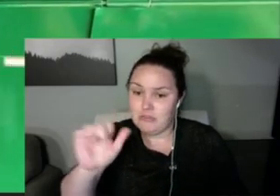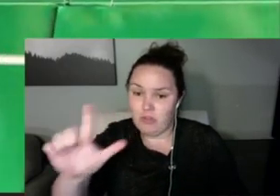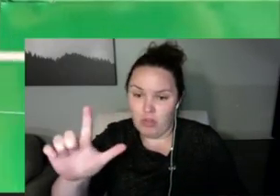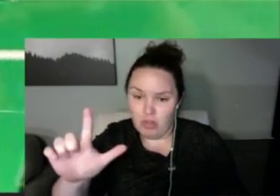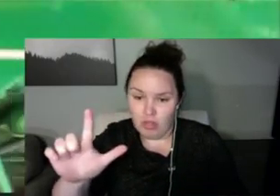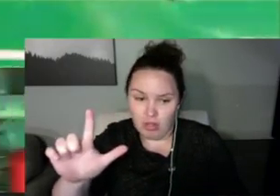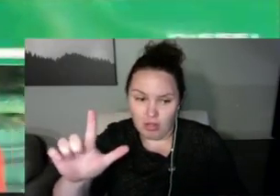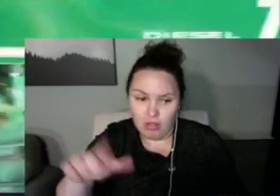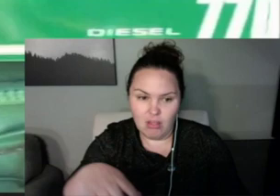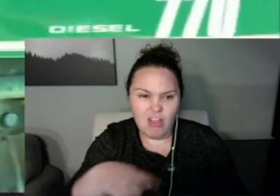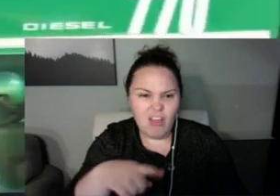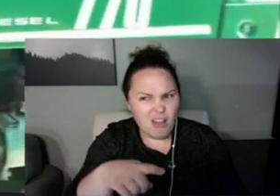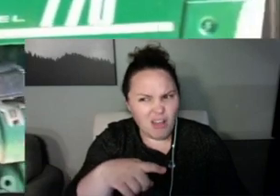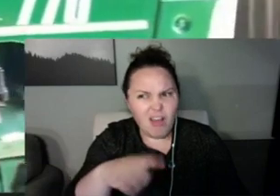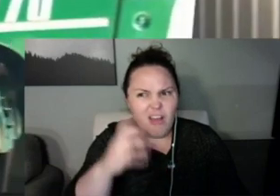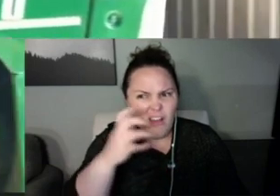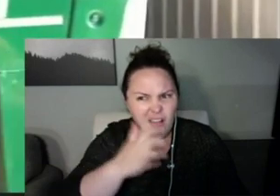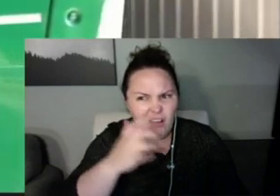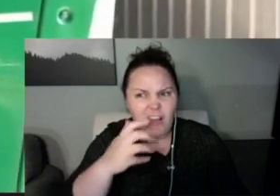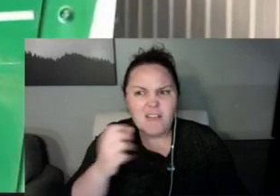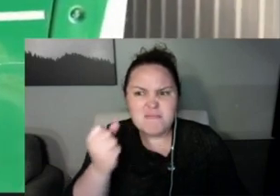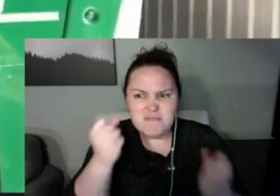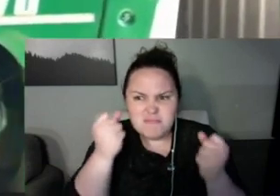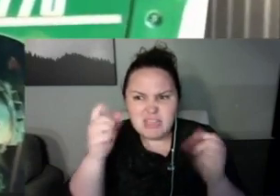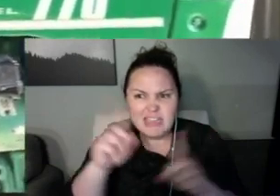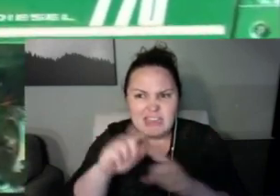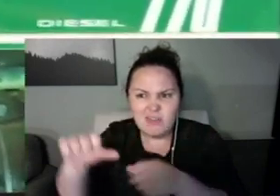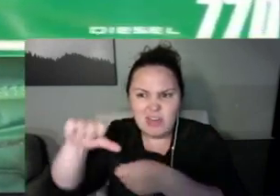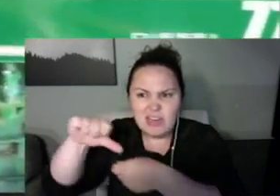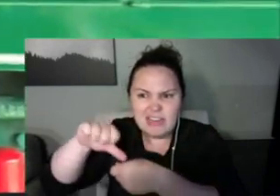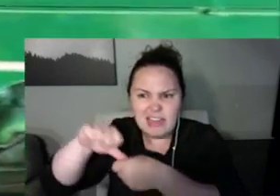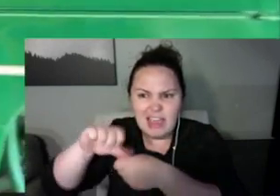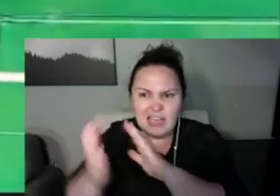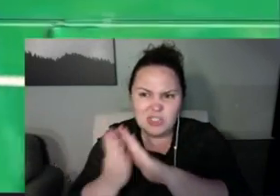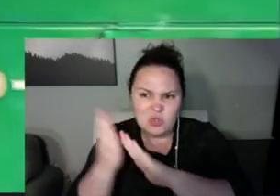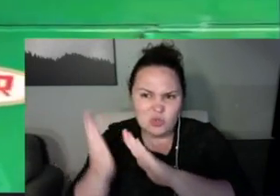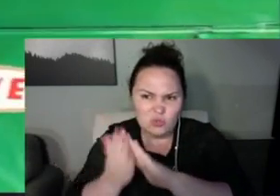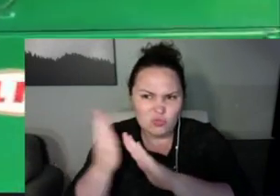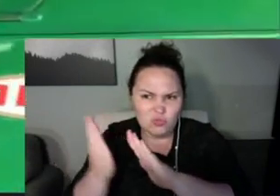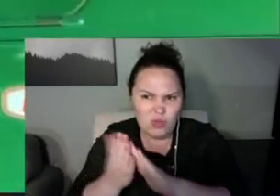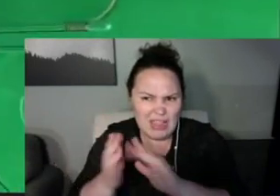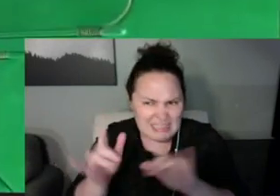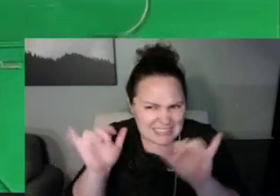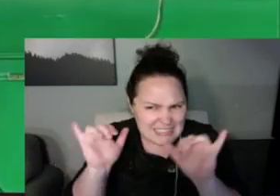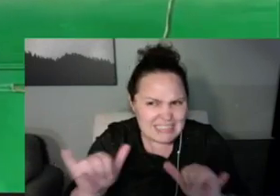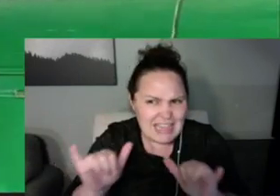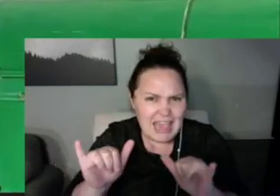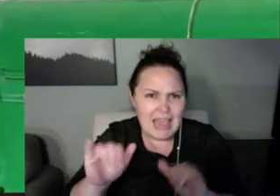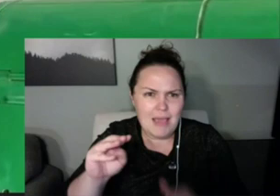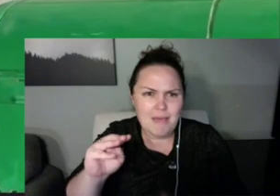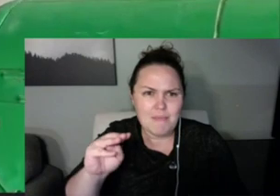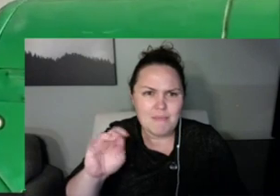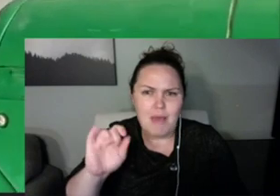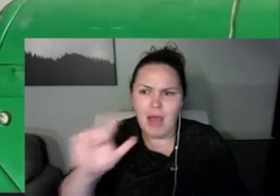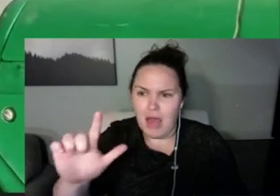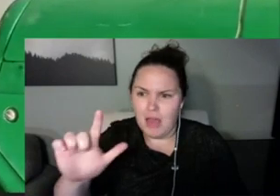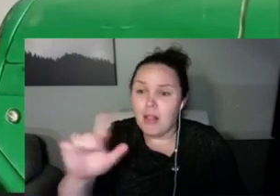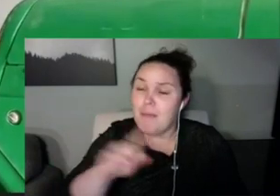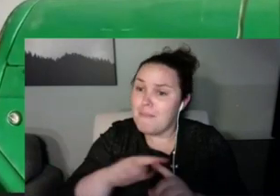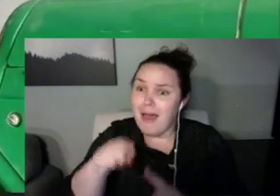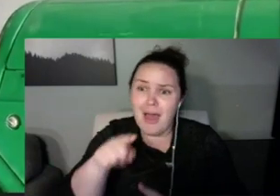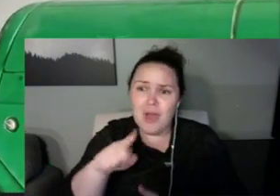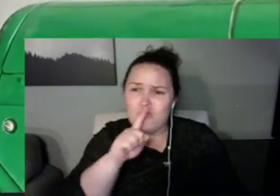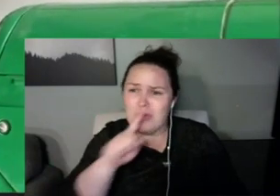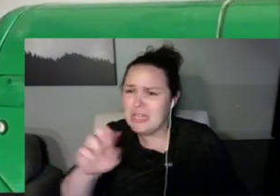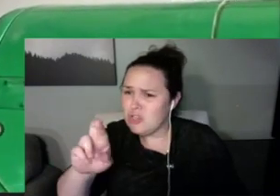There's a lot of gas tractors of this model but there's not a lot of diesel ones.